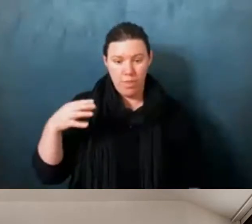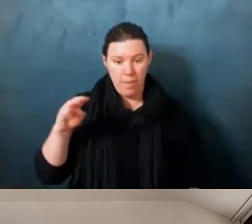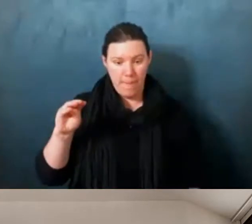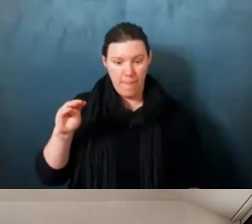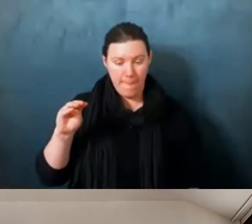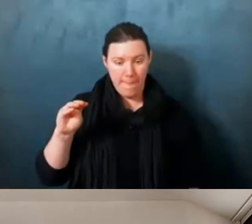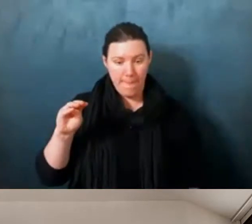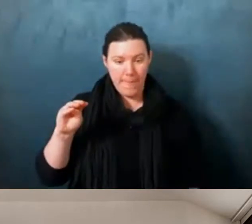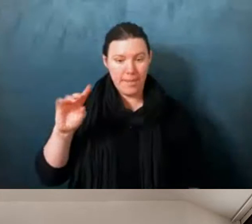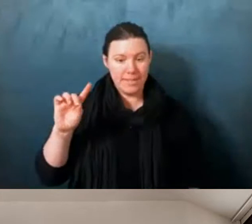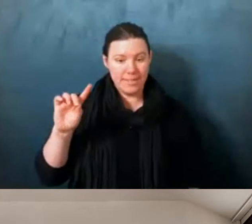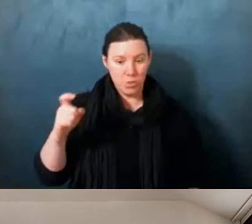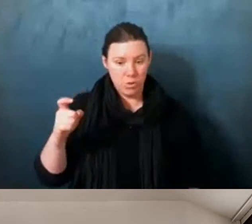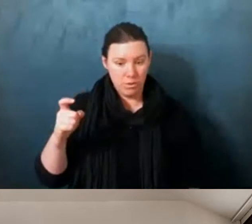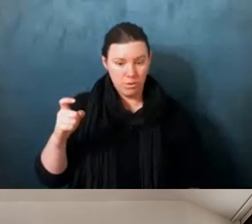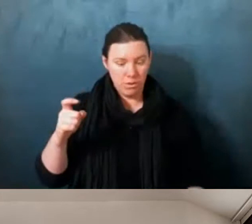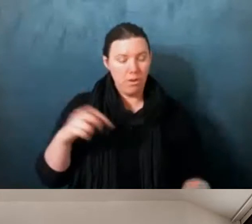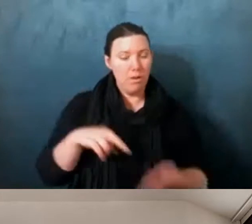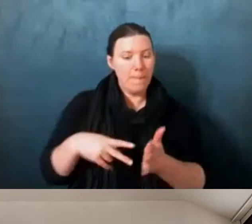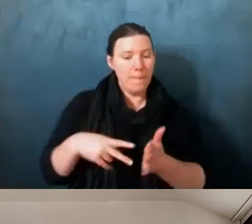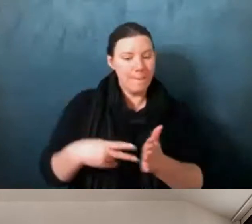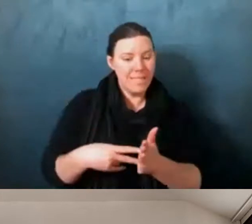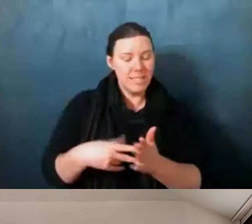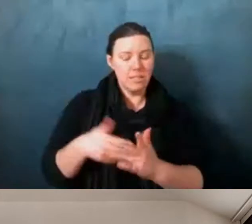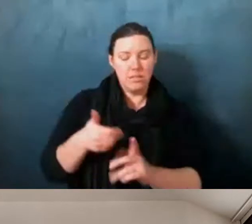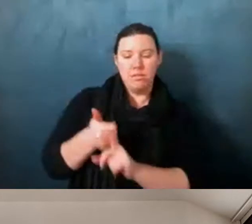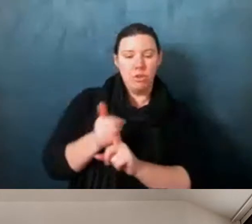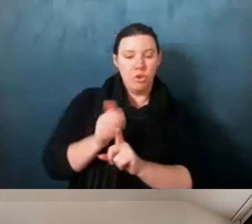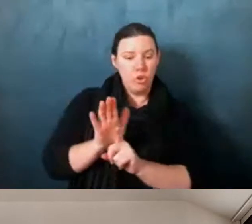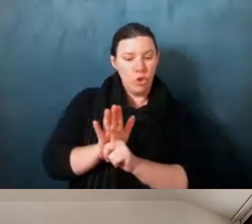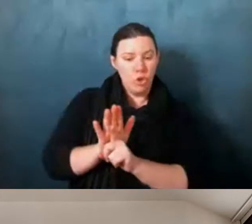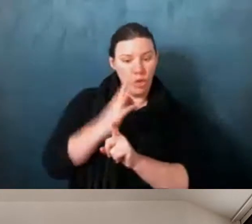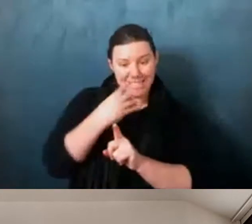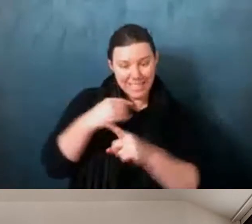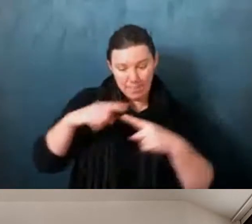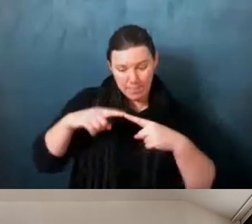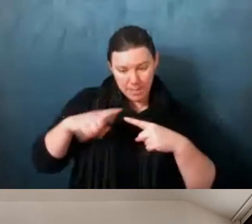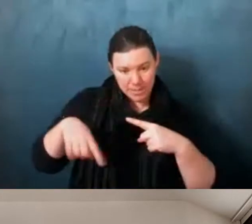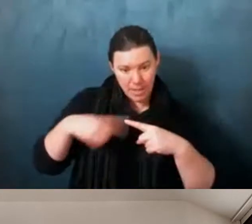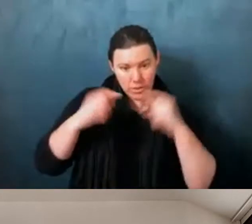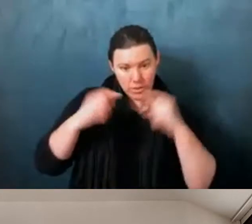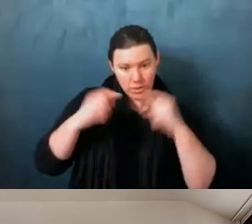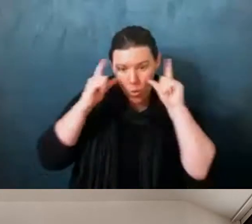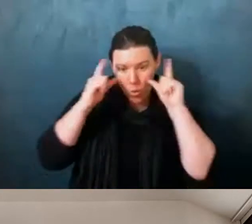We are not able to get a lot of services, we're denied for a lot of services